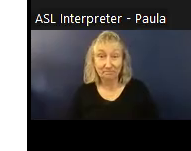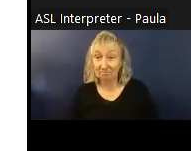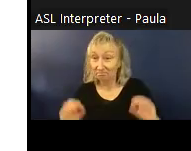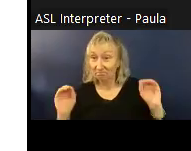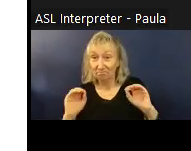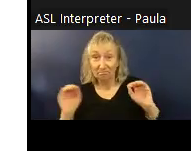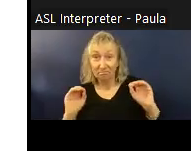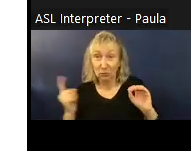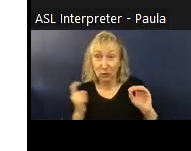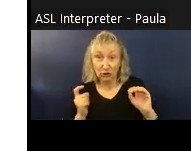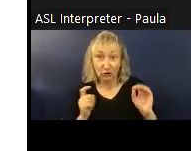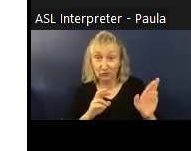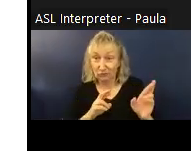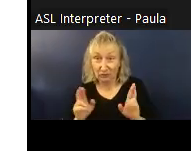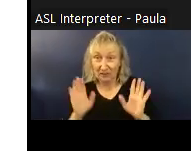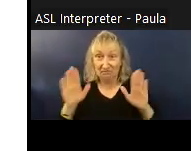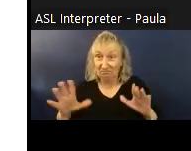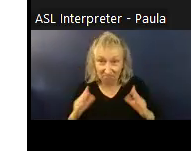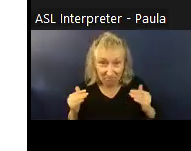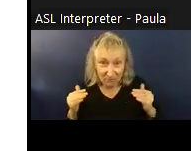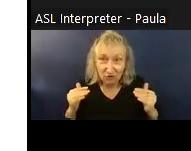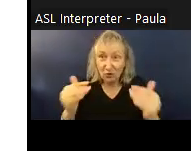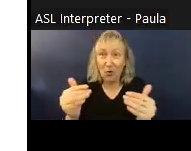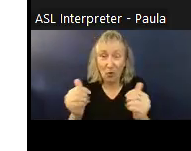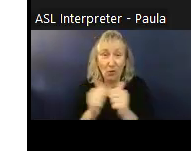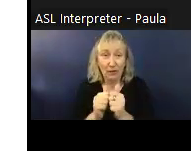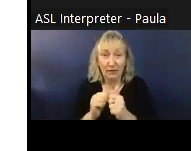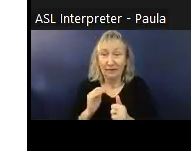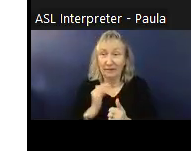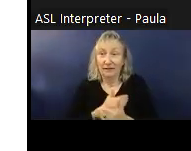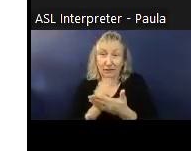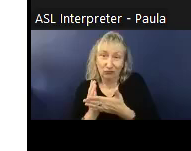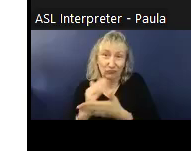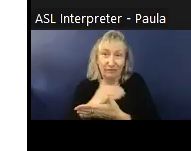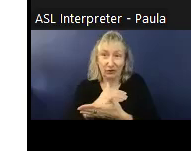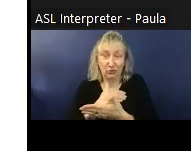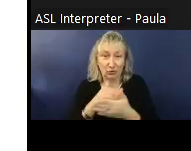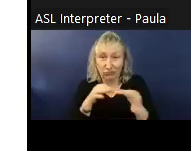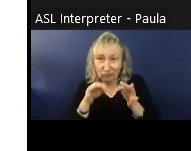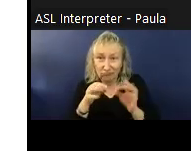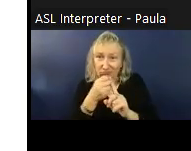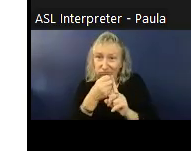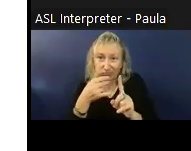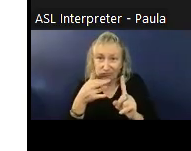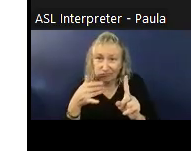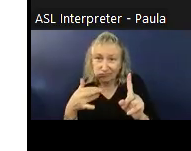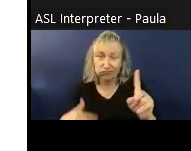So we're gonna jump right into our review of the summary of OAR changes.